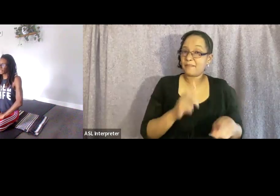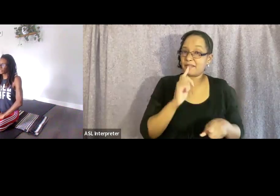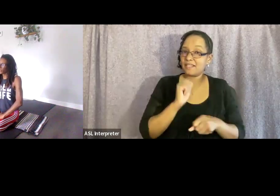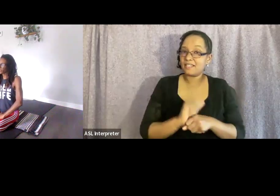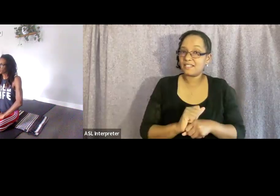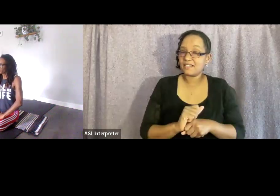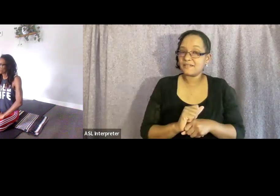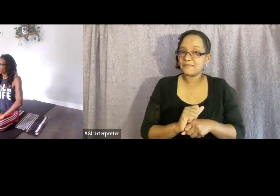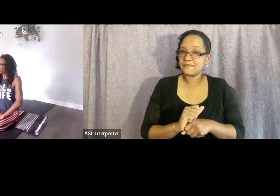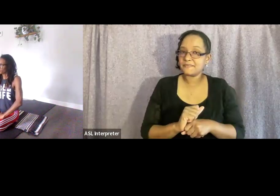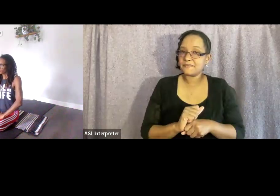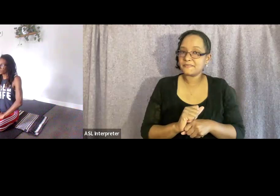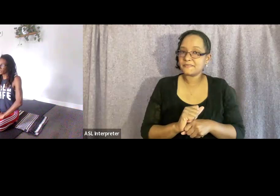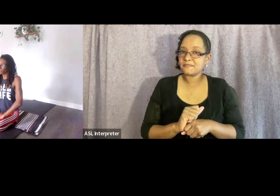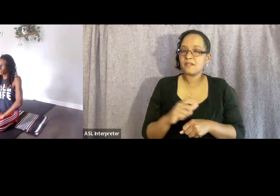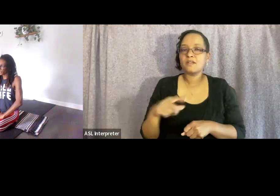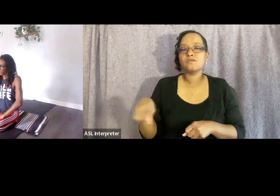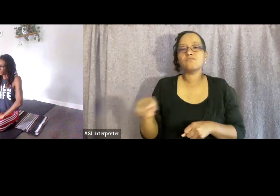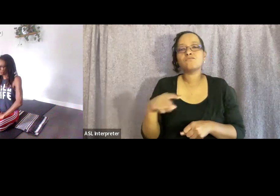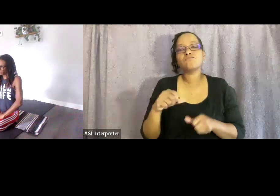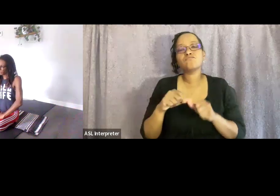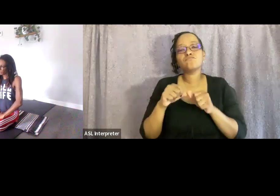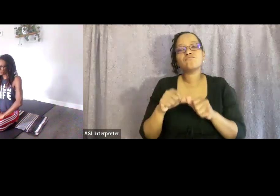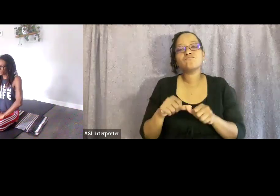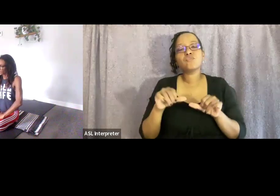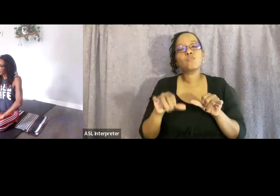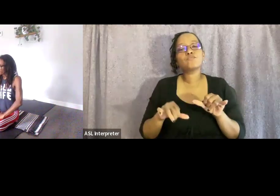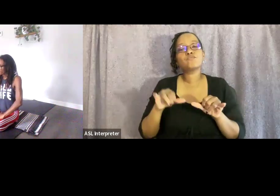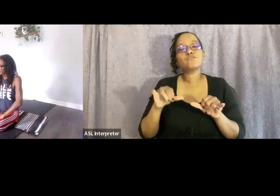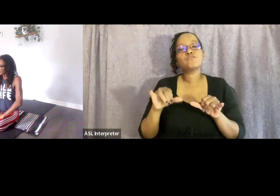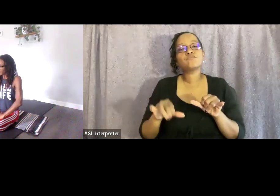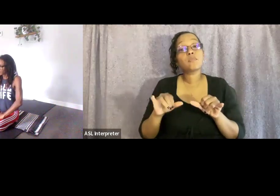And you can continue to be still and breathe here. You don't have to do anything else.